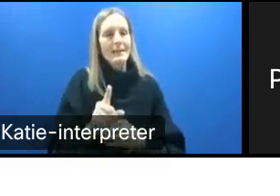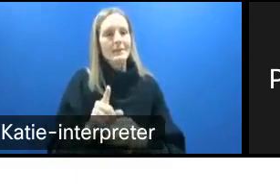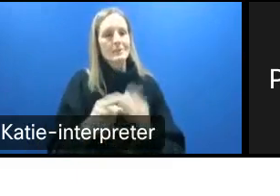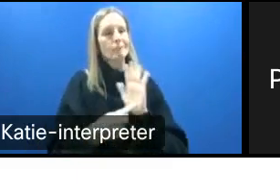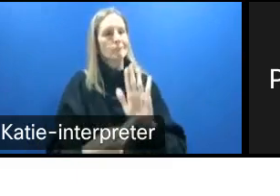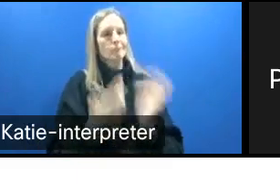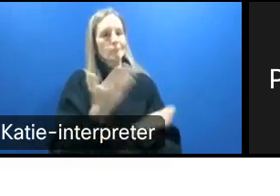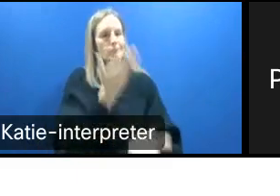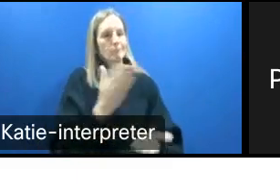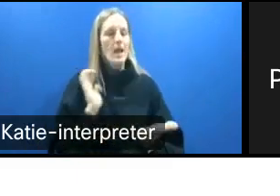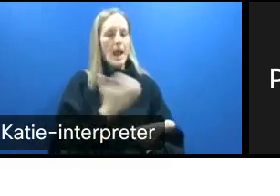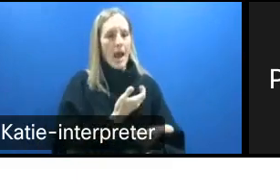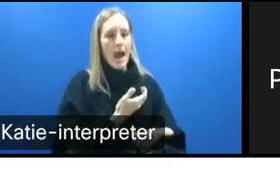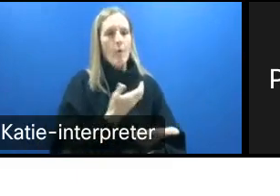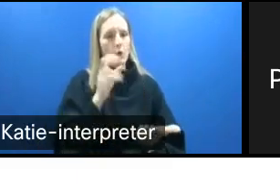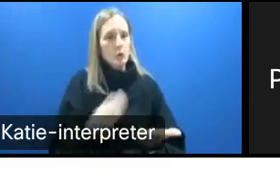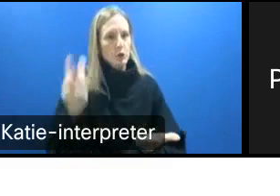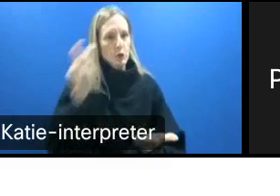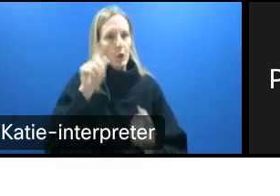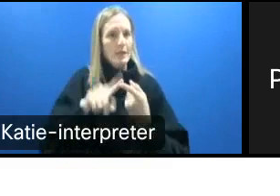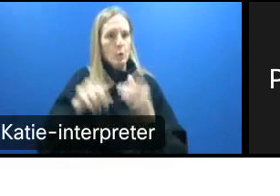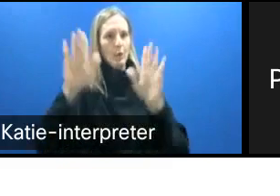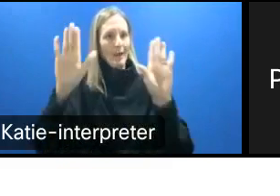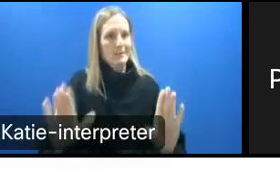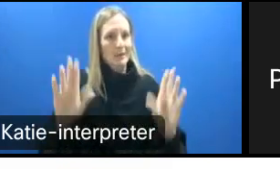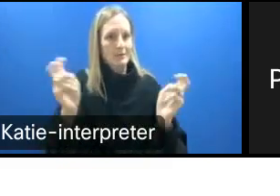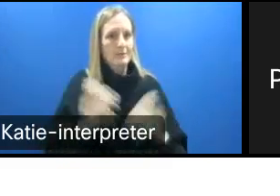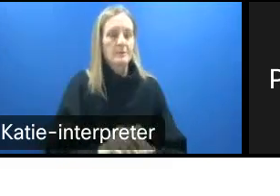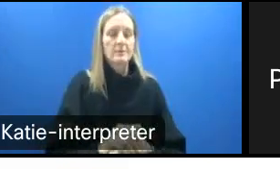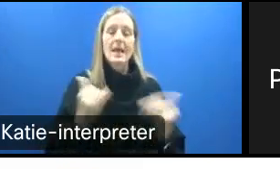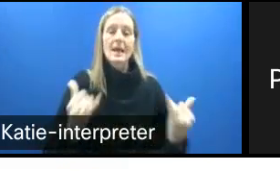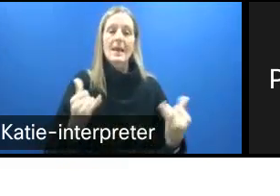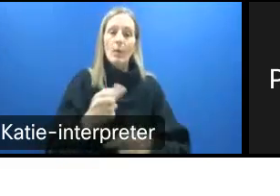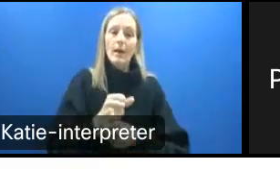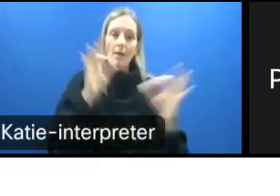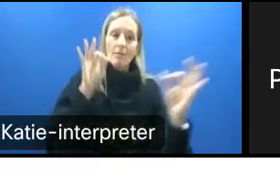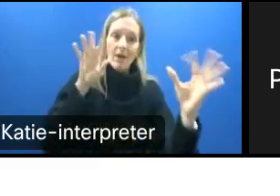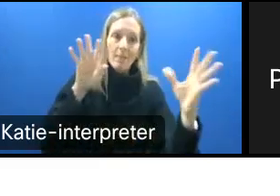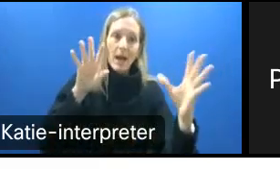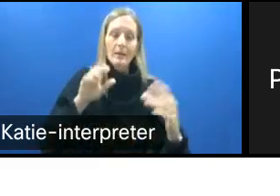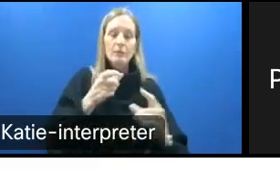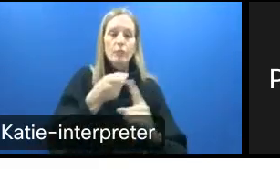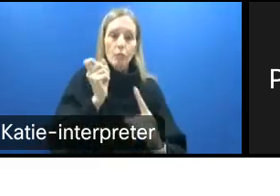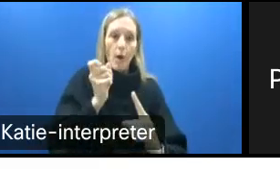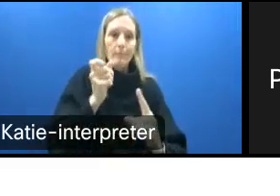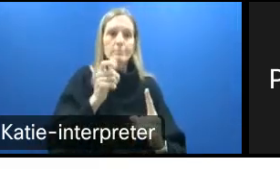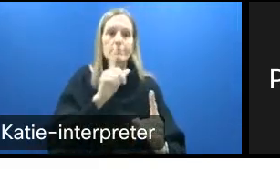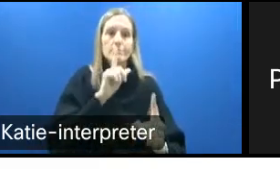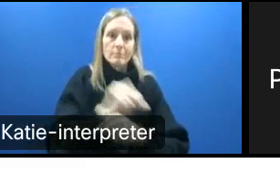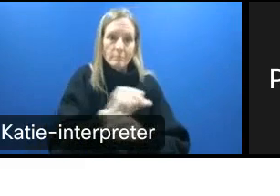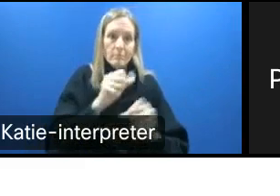Incentive care you consistently receive feedback in our patient's own words about the experience such as I felt safe.